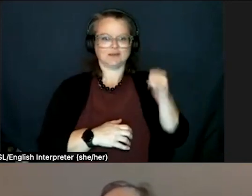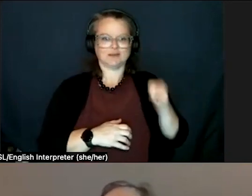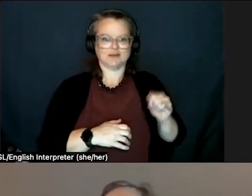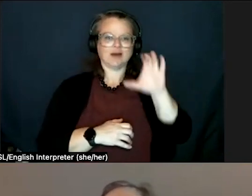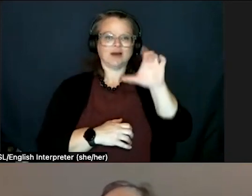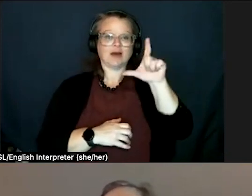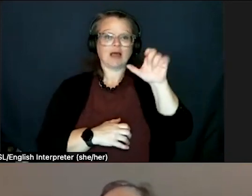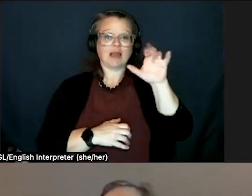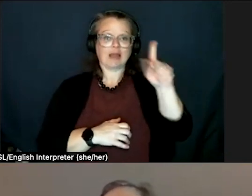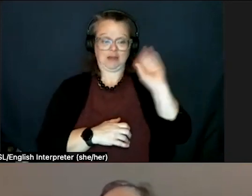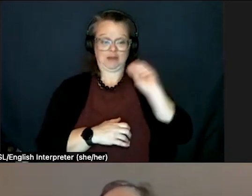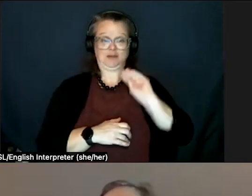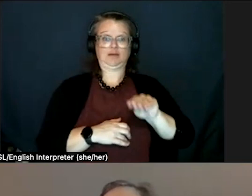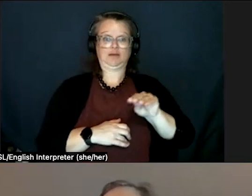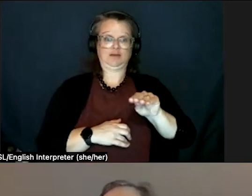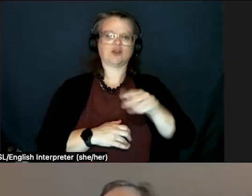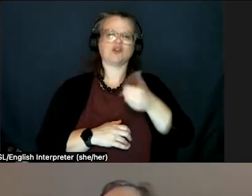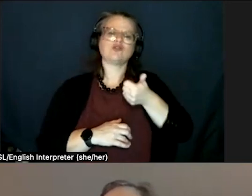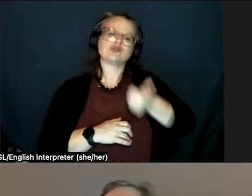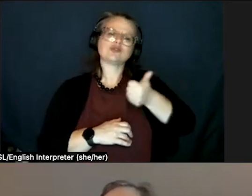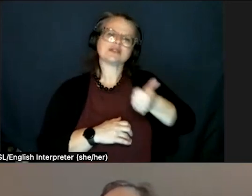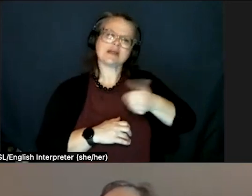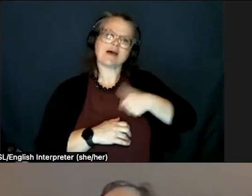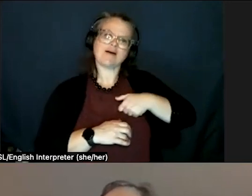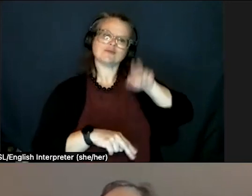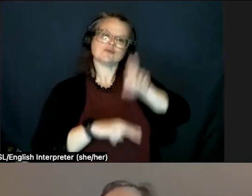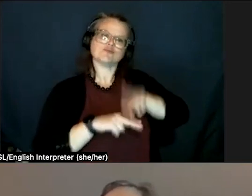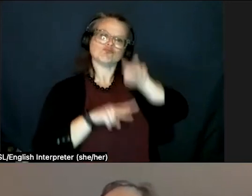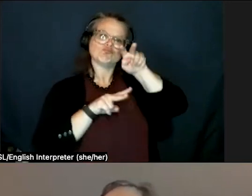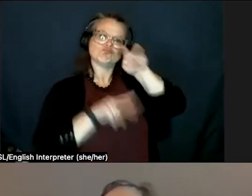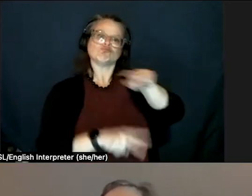if you could take a couple of minutes to fill it out. And we'll also email that link to you